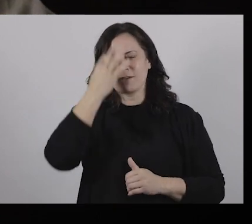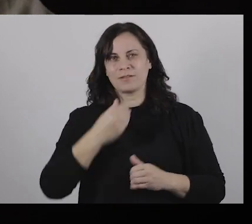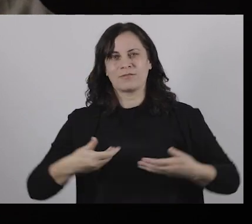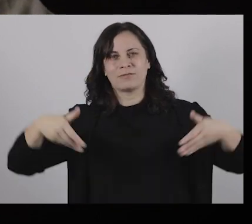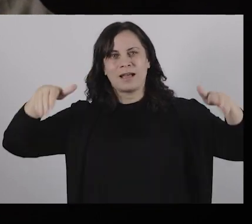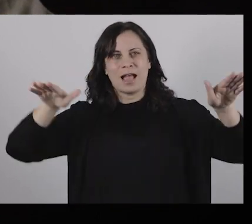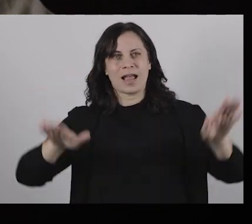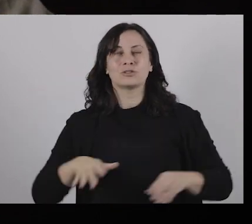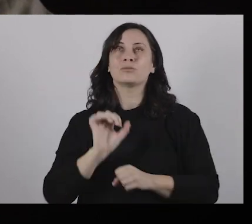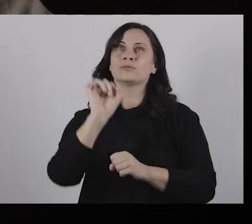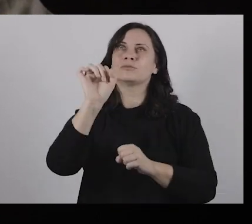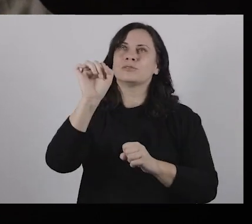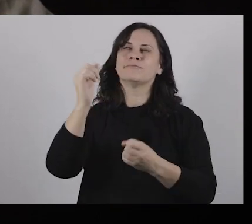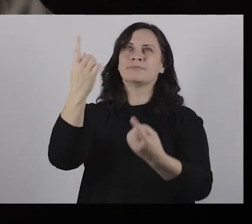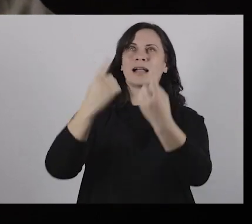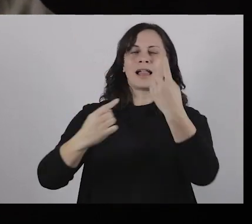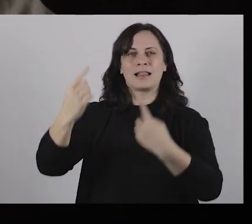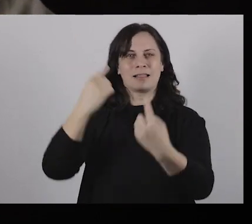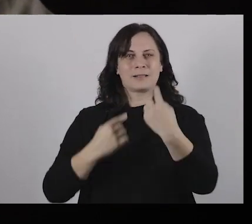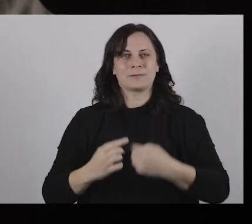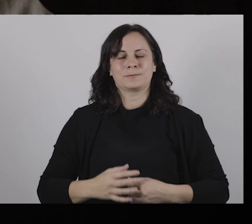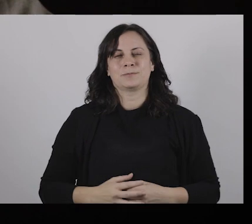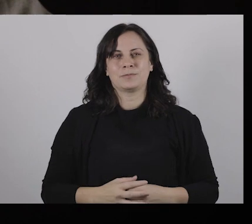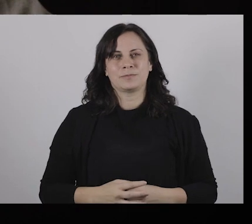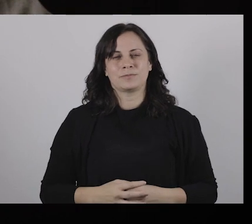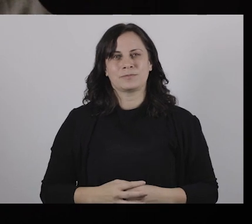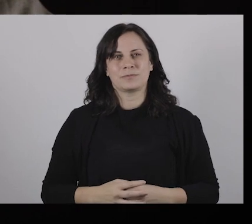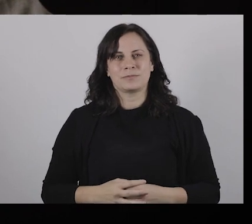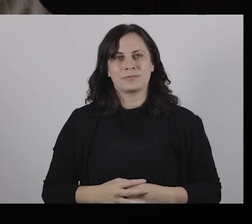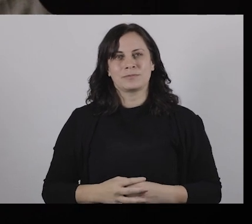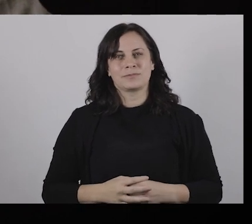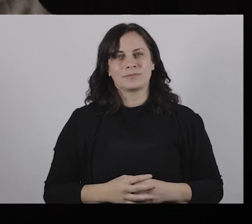As Wiremu once said to the Māori youth...